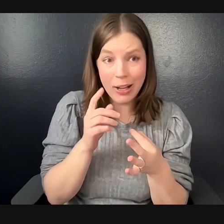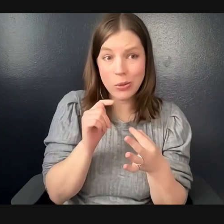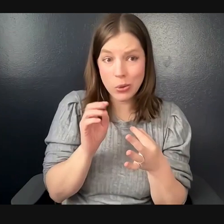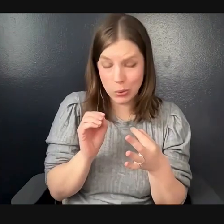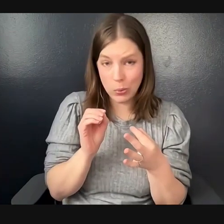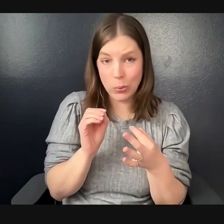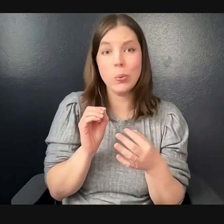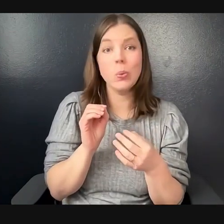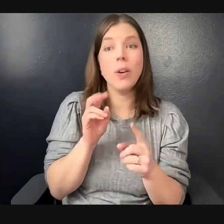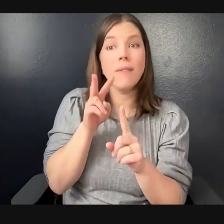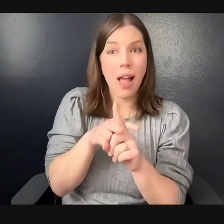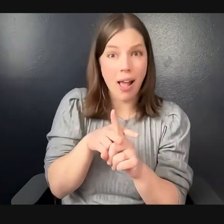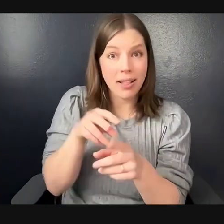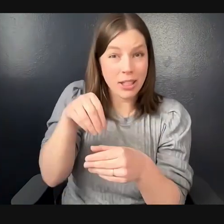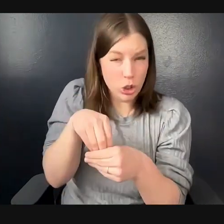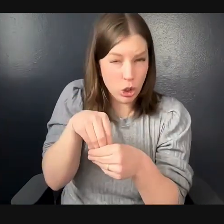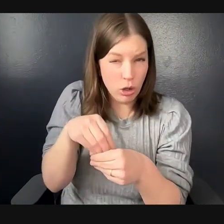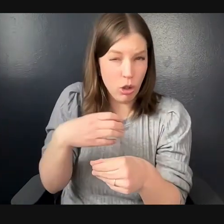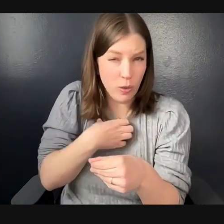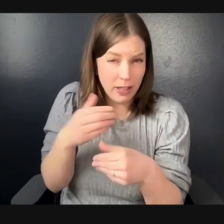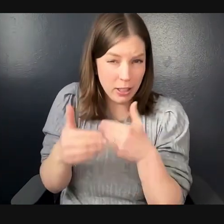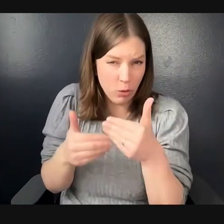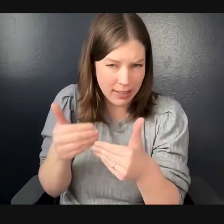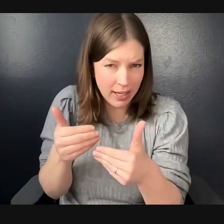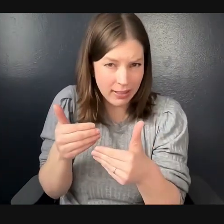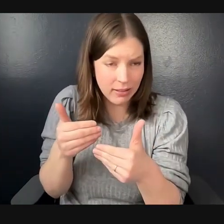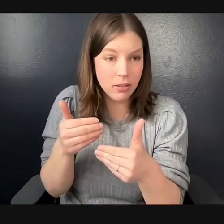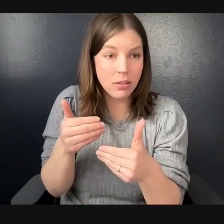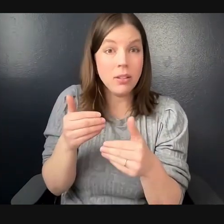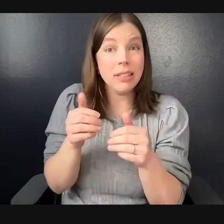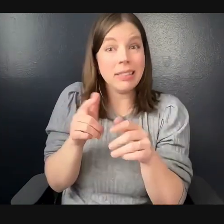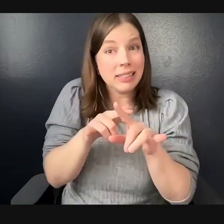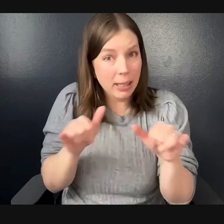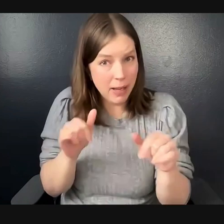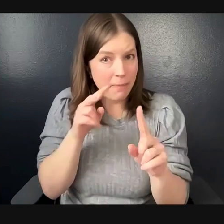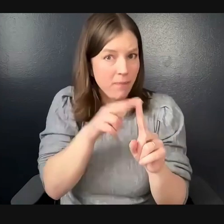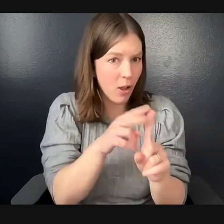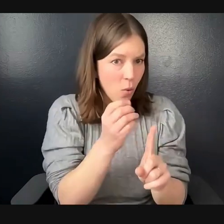decide to go ahead and file a complaint, and use that internal grievance process with your institution,